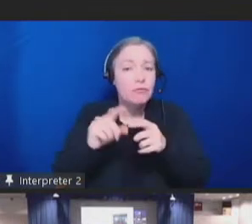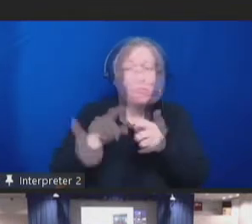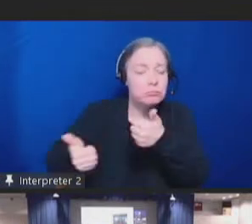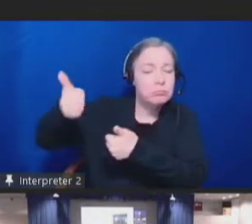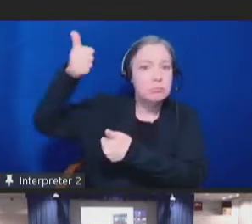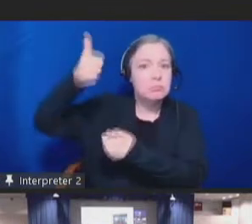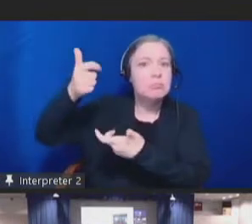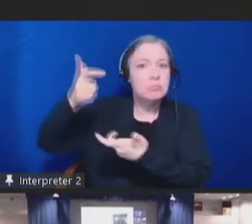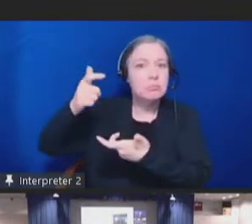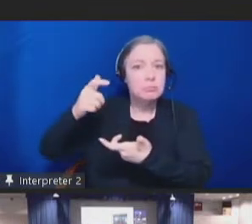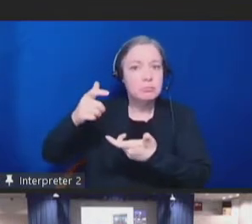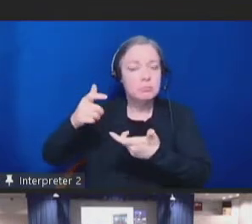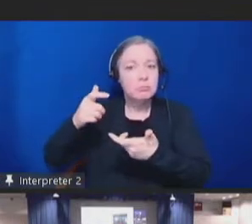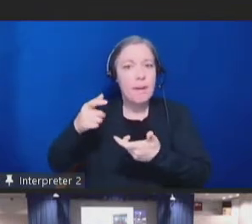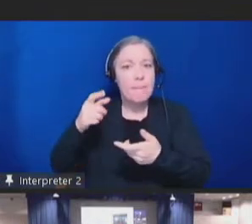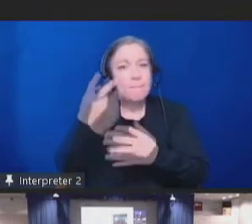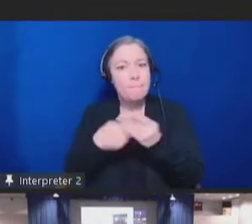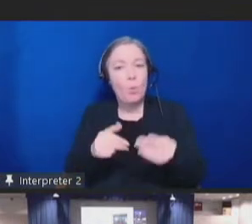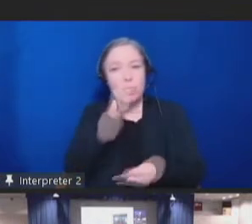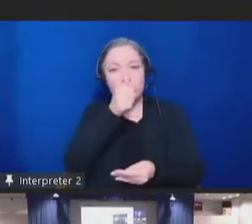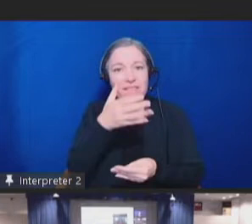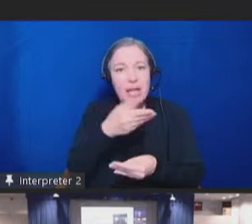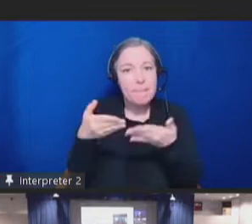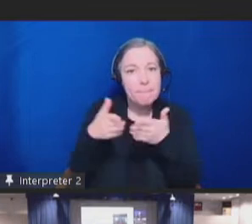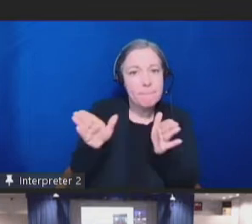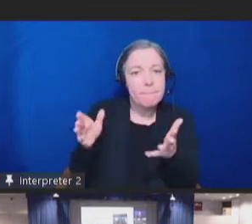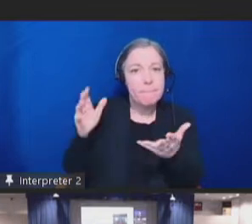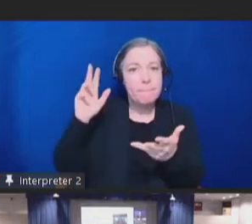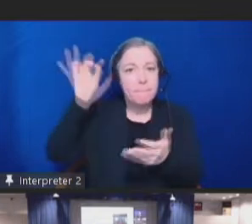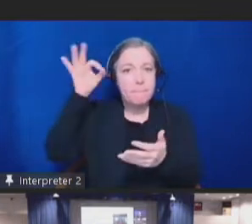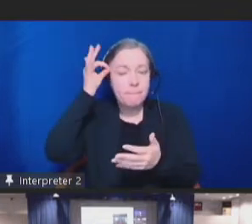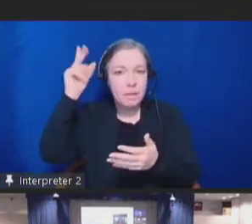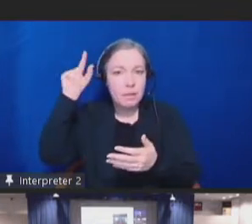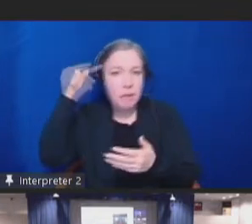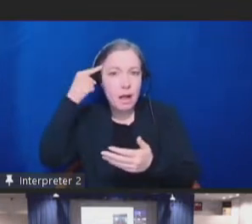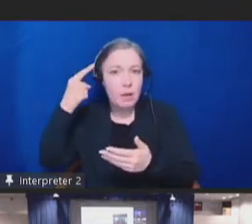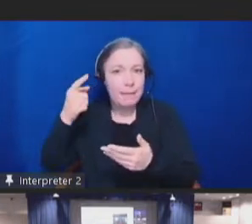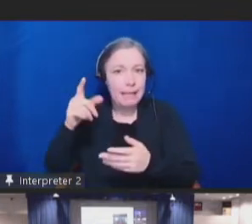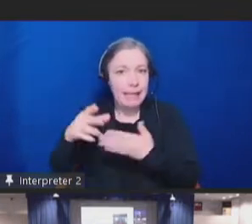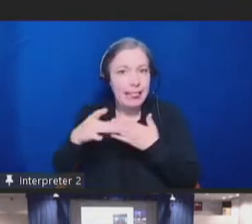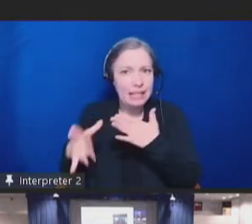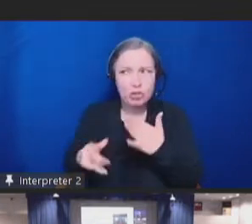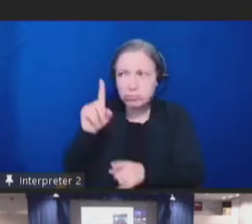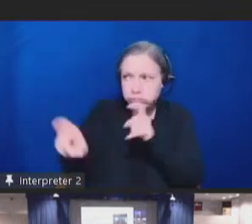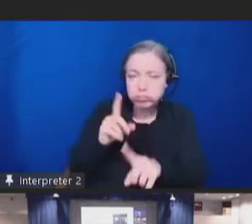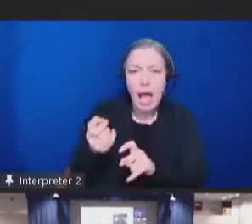in turn, were like responding to regular calls to action for engagement and promotion and action.